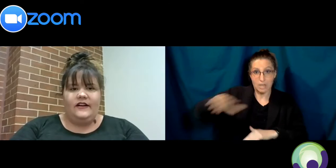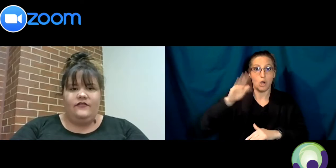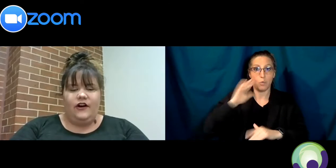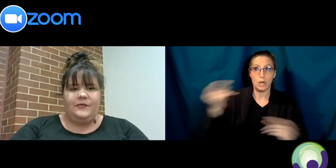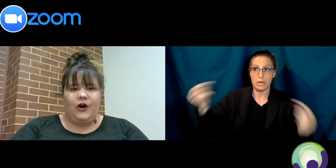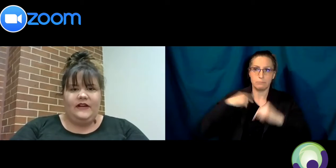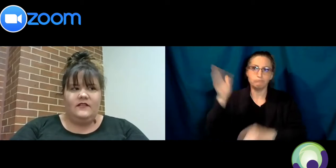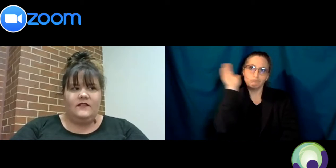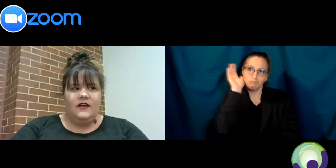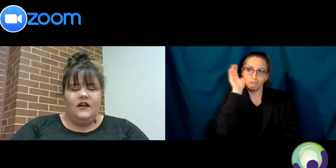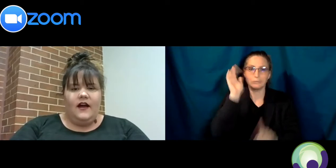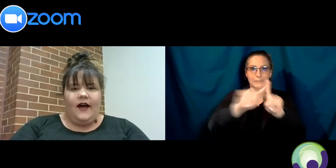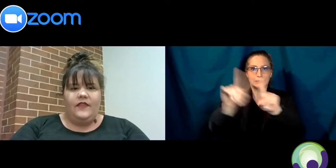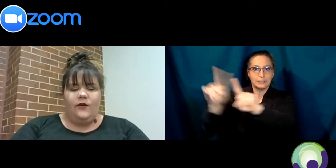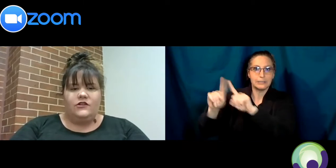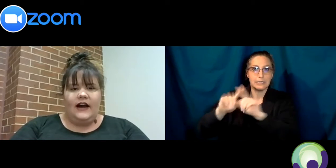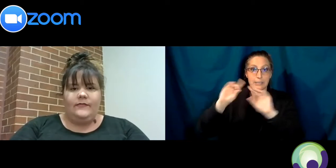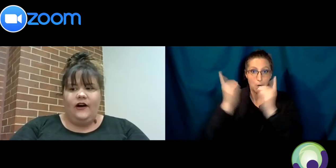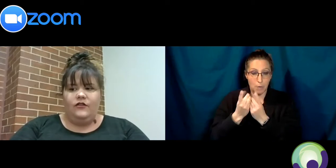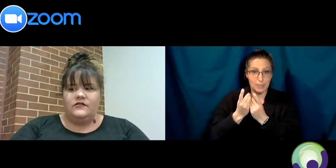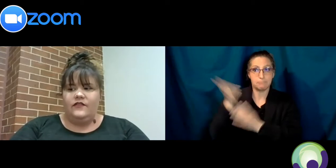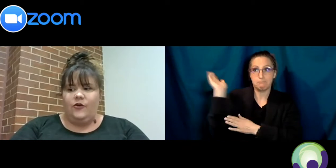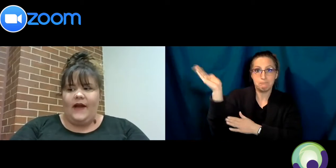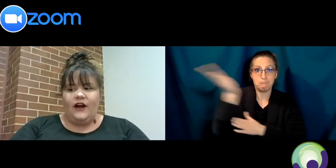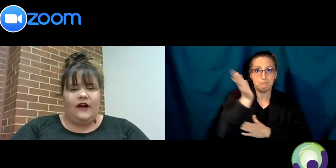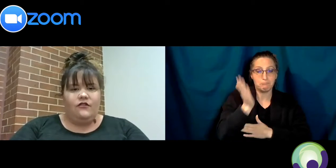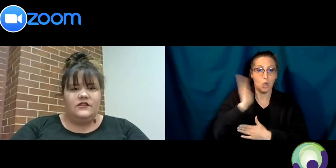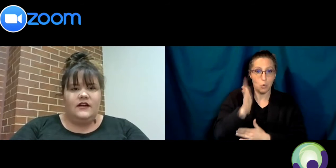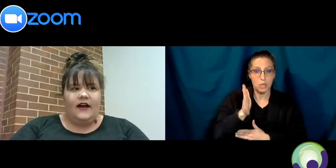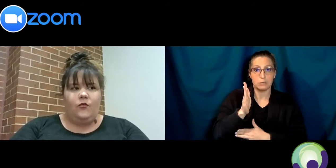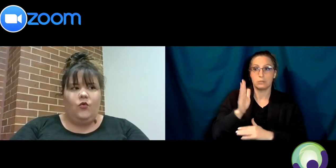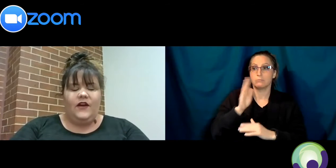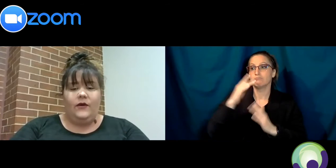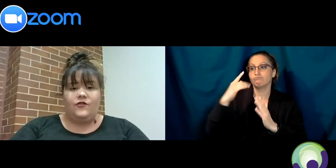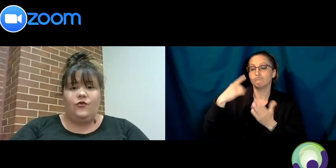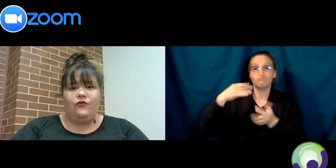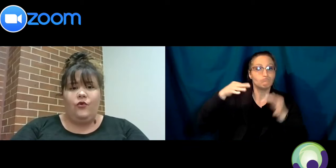of our departments and they would talk about their background, what they went to school for